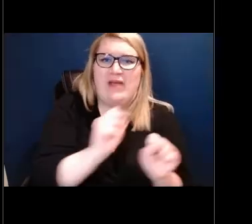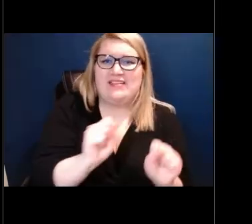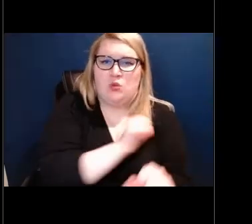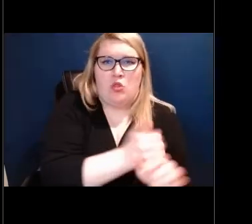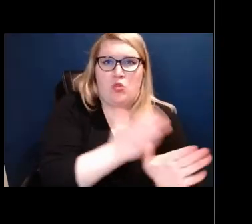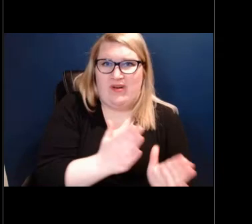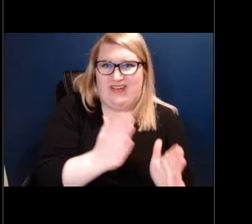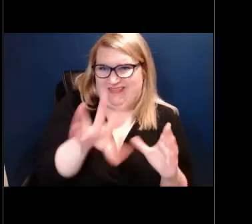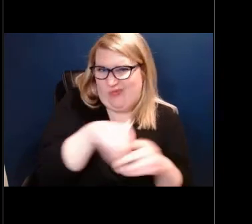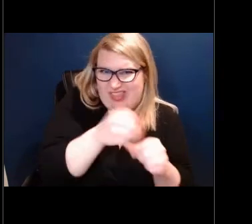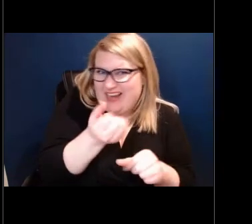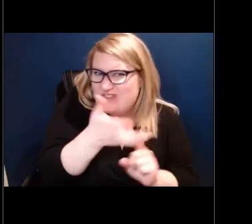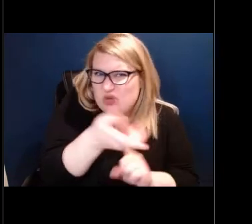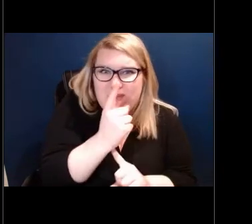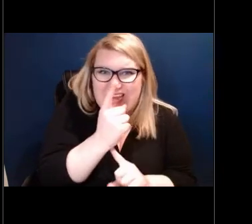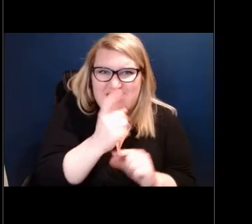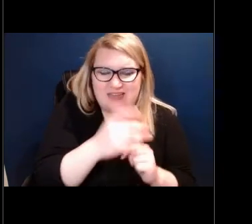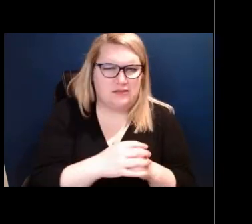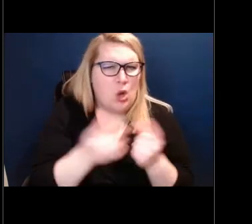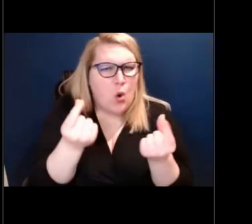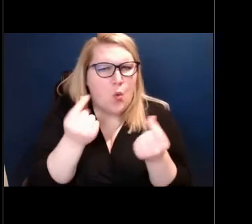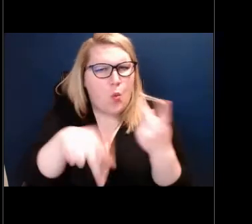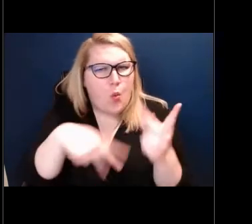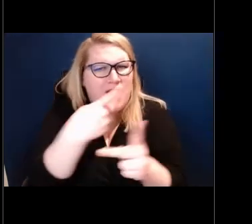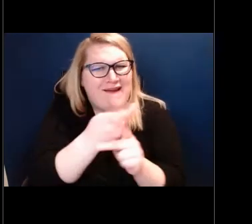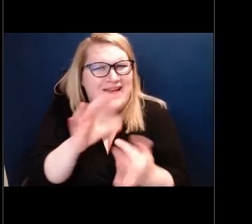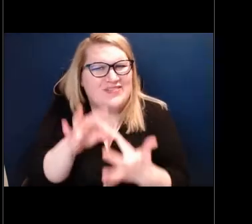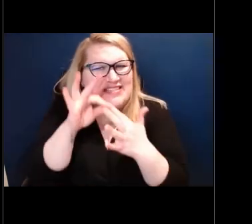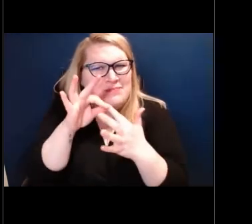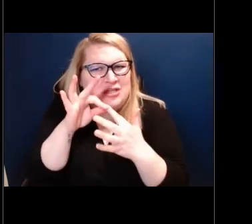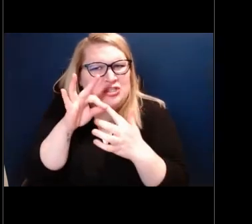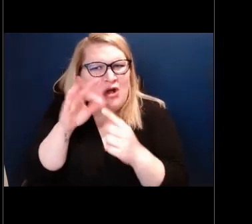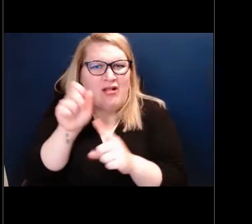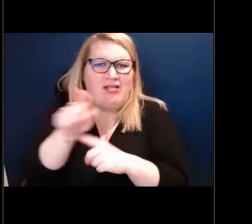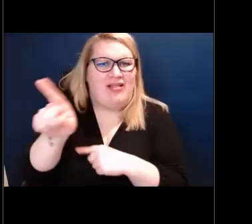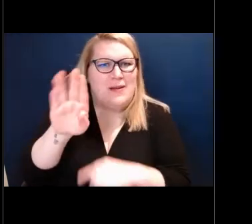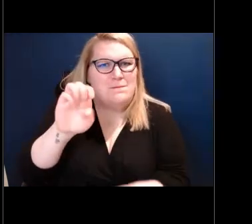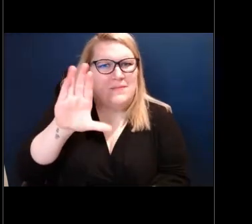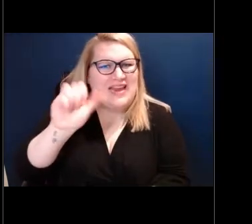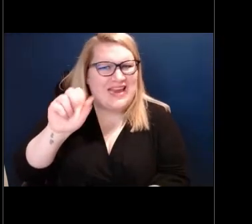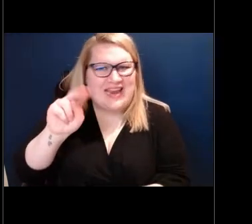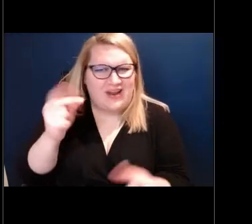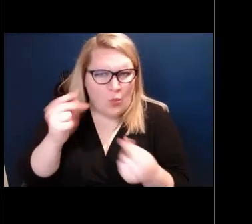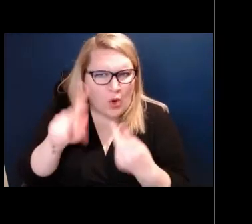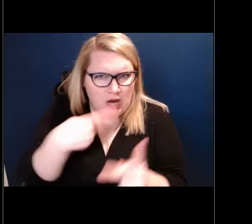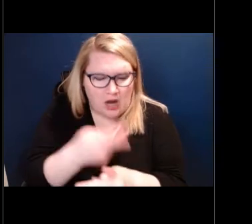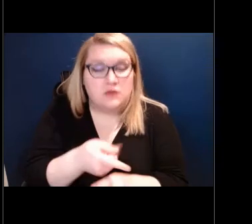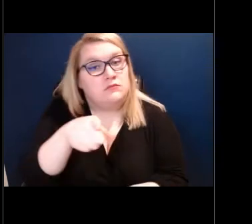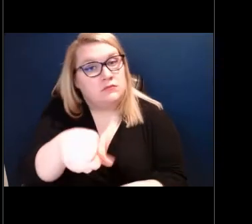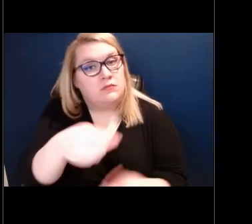So what kind of a special beacon does it take? Well, here we have some graphics that show these beacons.